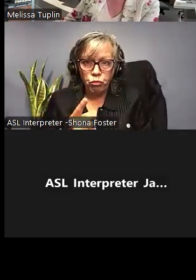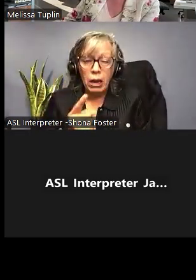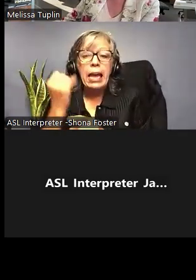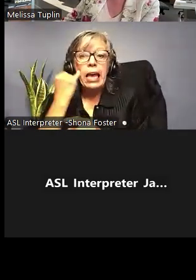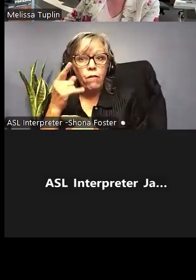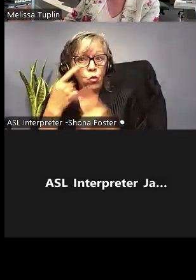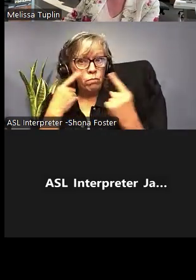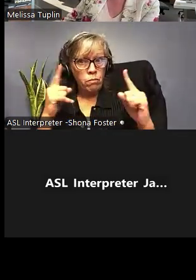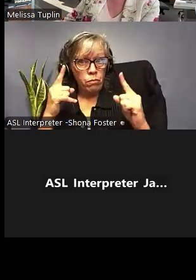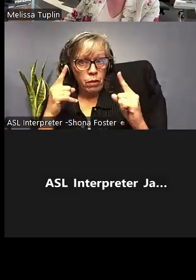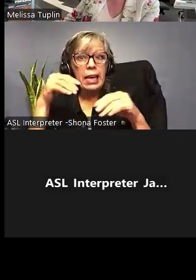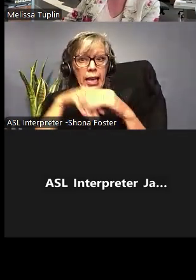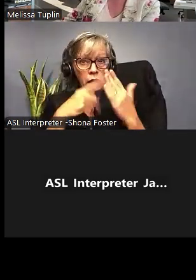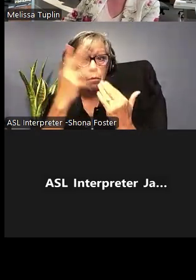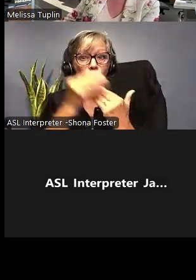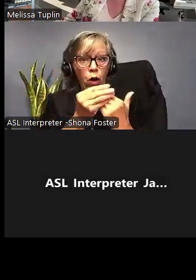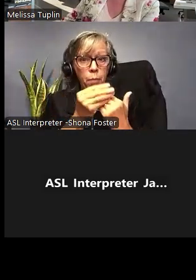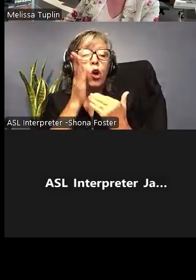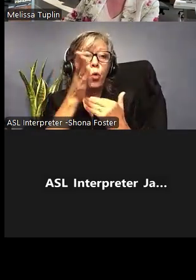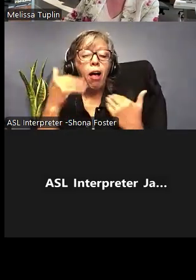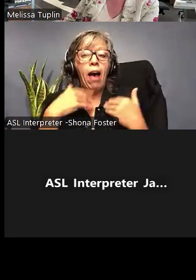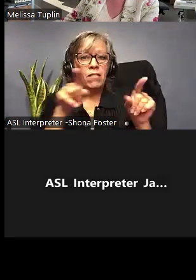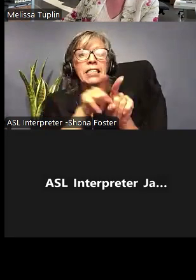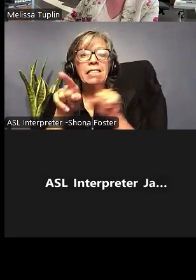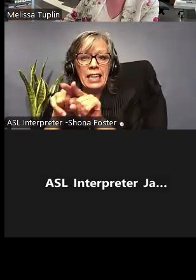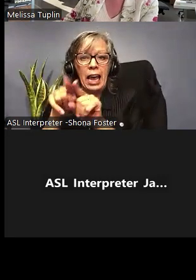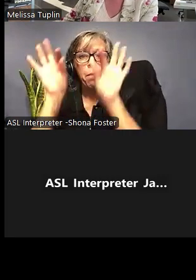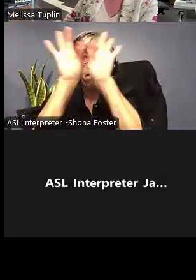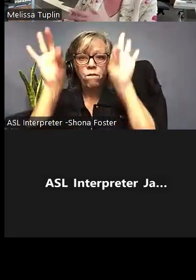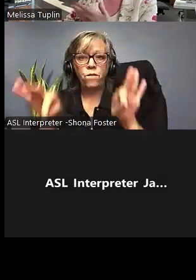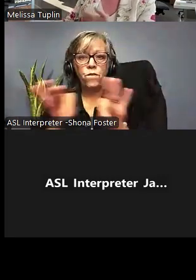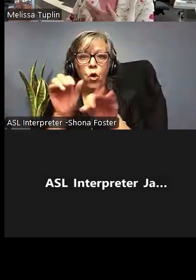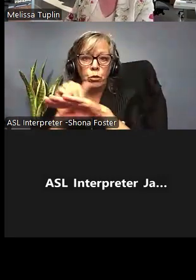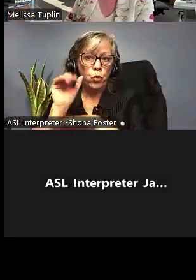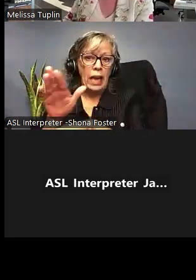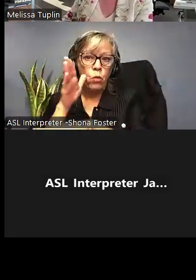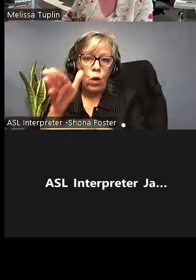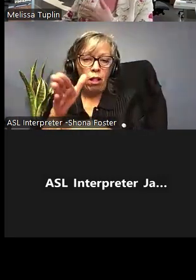you will be submitting similar forms as part of your reporting, so now is a great time to